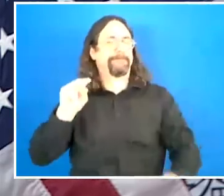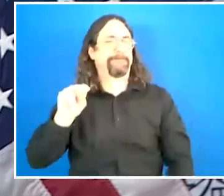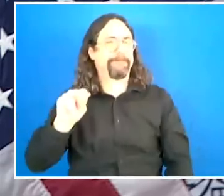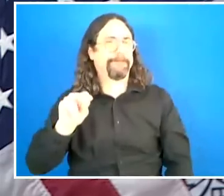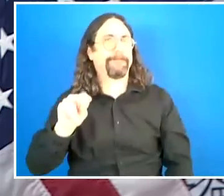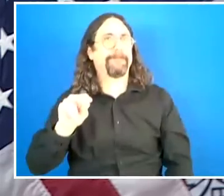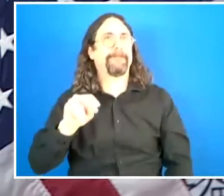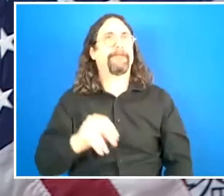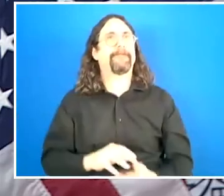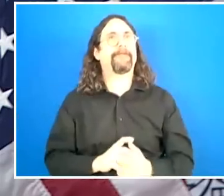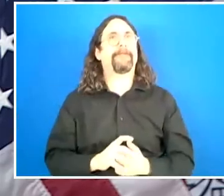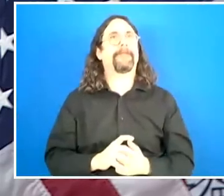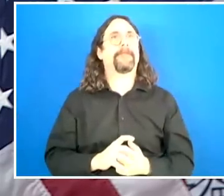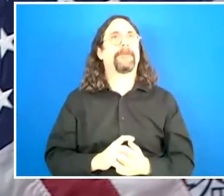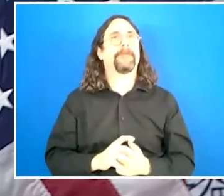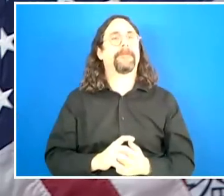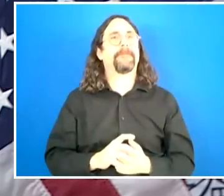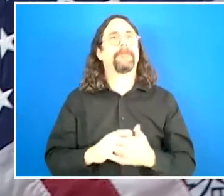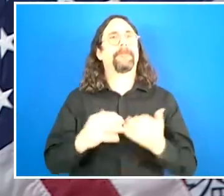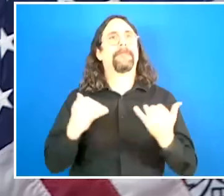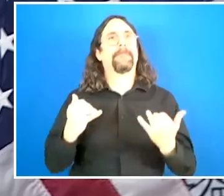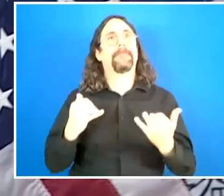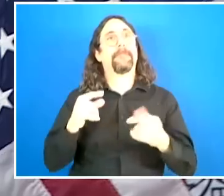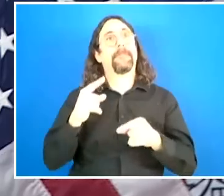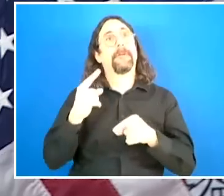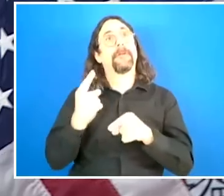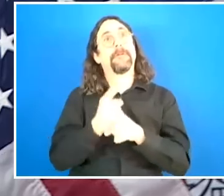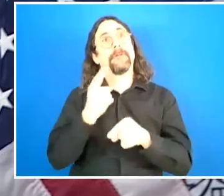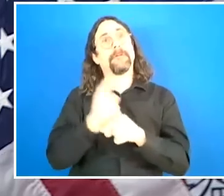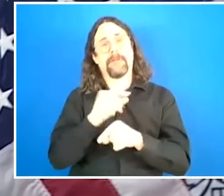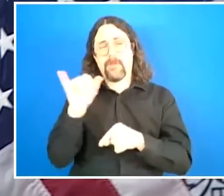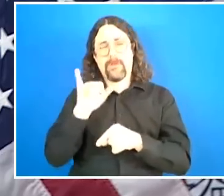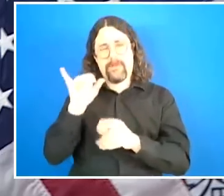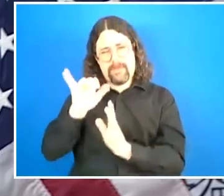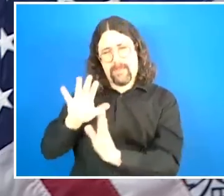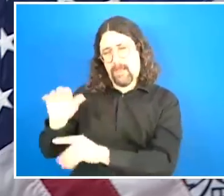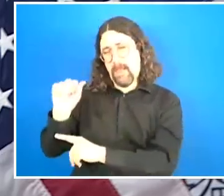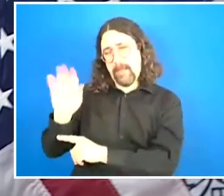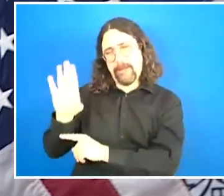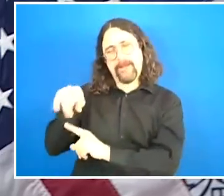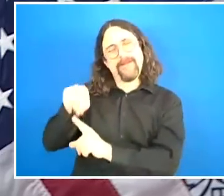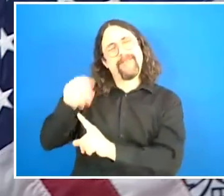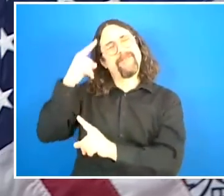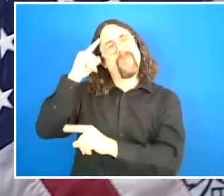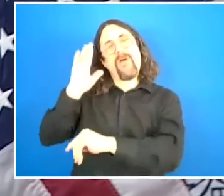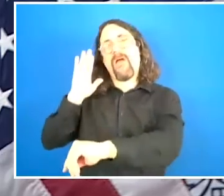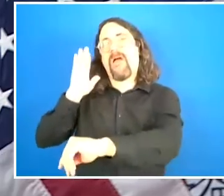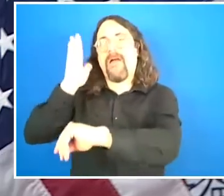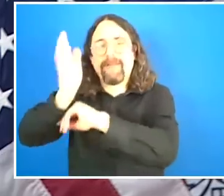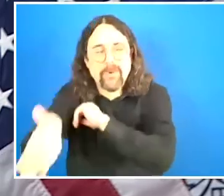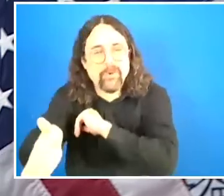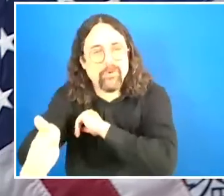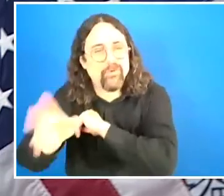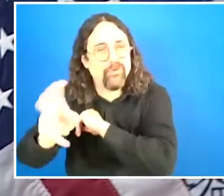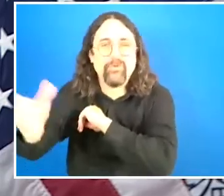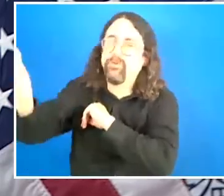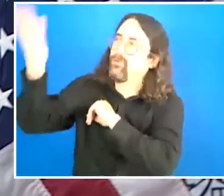TESTING AND TRACING. THAT'S REALLY THE CENTRAL STRATEGY GNOIG ORFRDWA. WE NEED FEDERAL HELP TO DO ALL OF THE ABOVE.